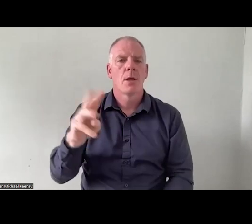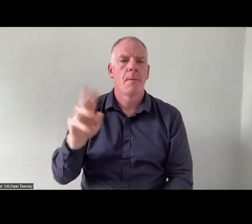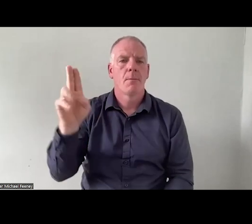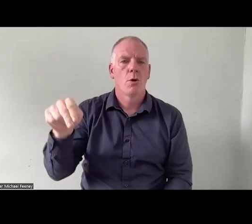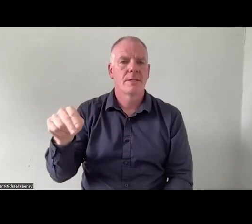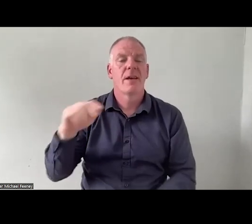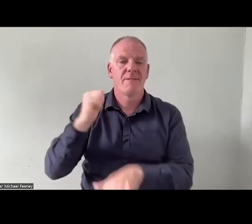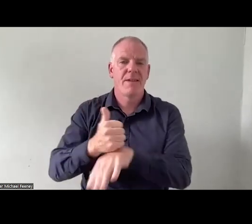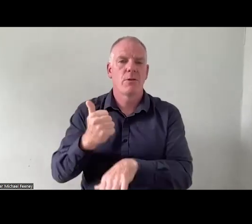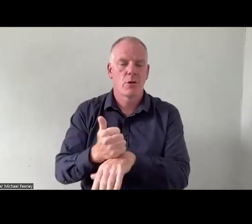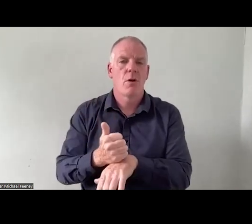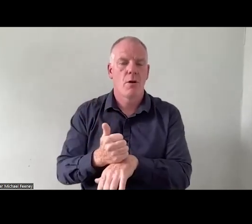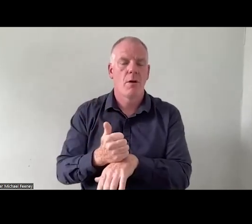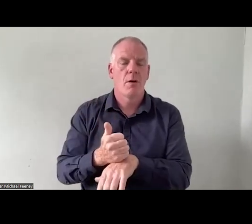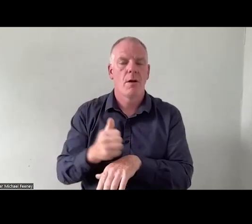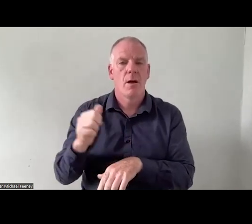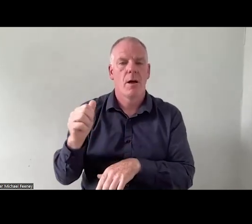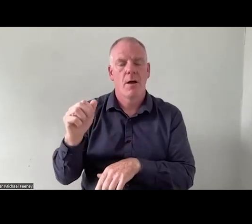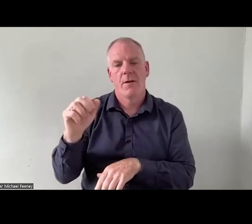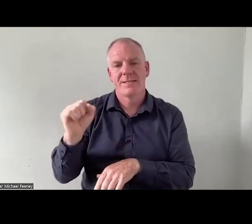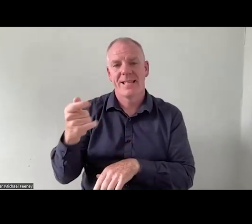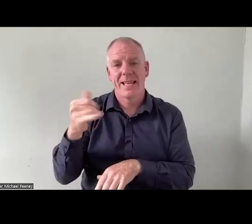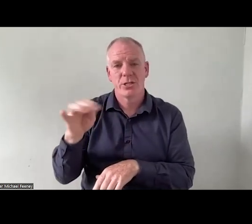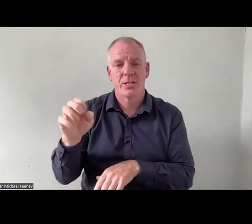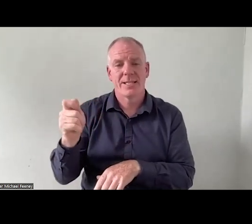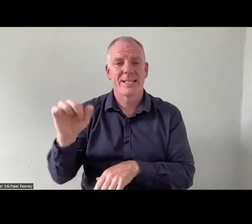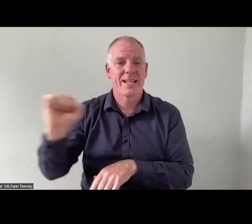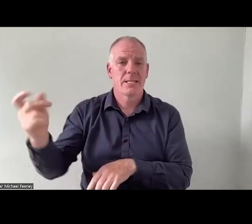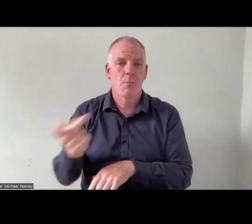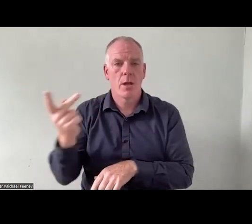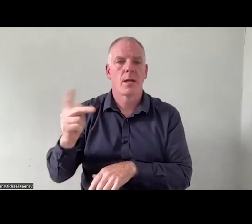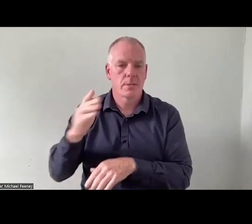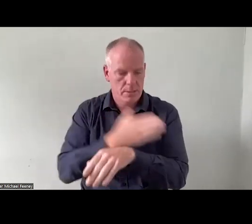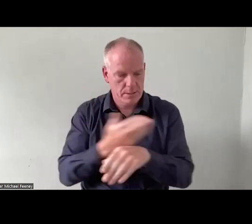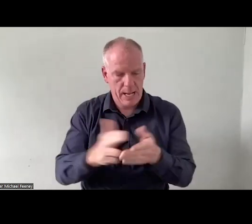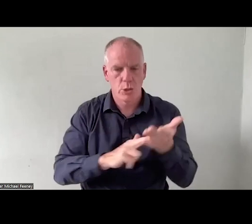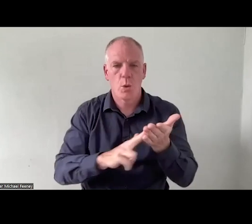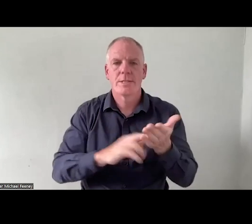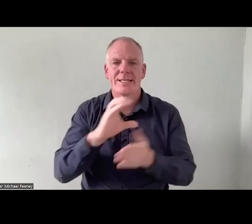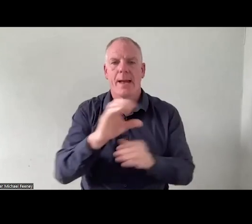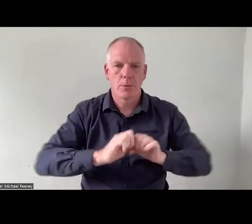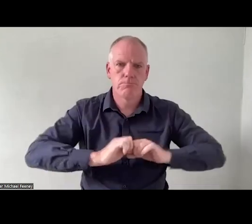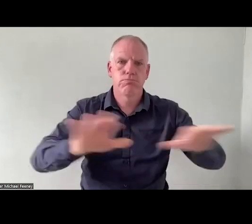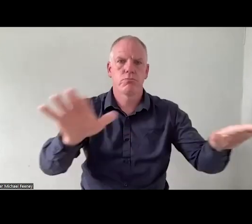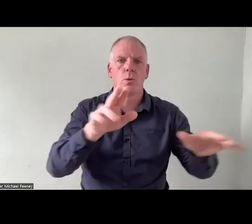and Merfyn, his partner, who introduced captioning into the UK from the States.